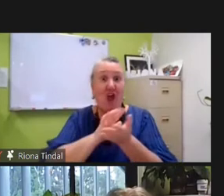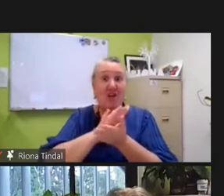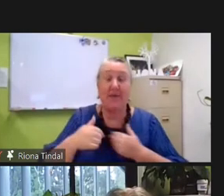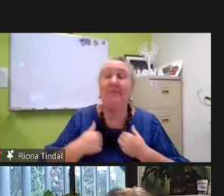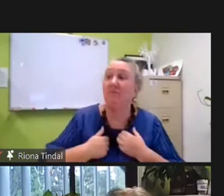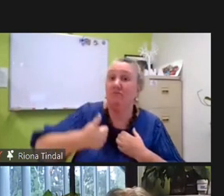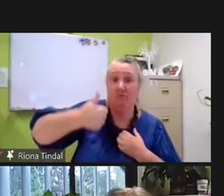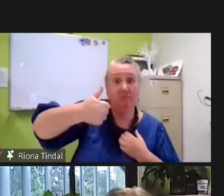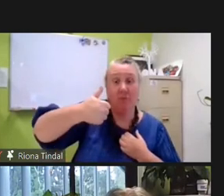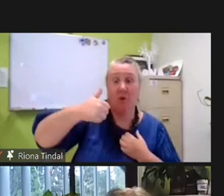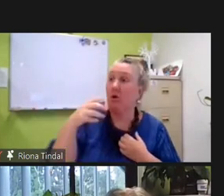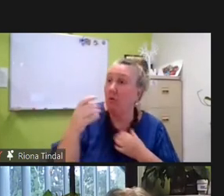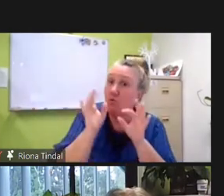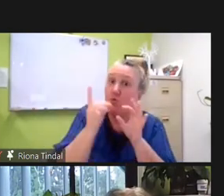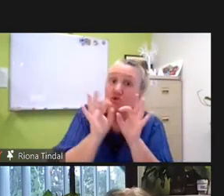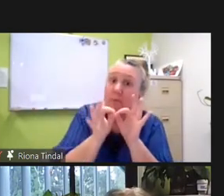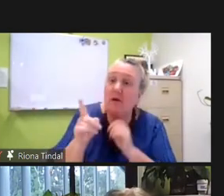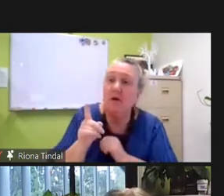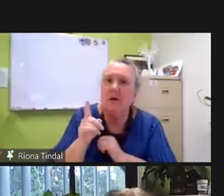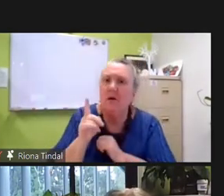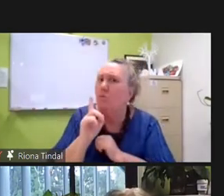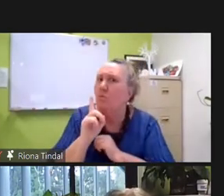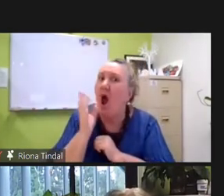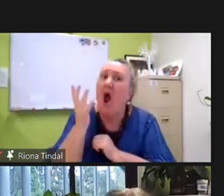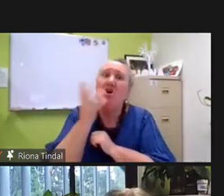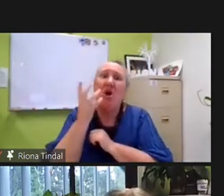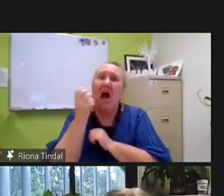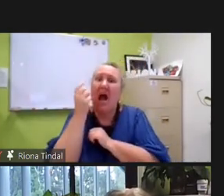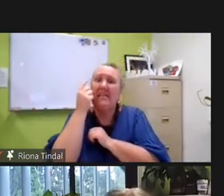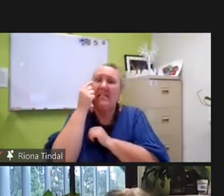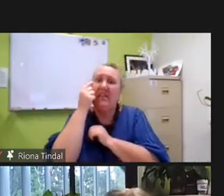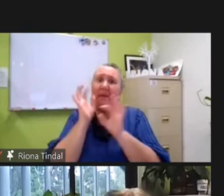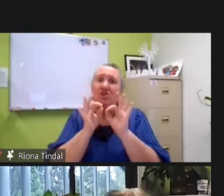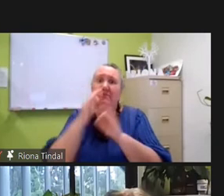event and they were saying come along to myself. I said, "Is there an interpreter?" And they said